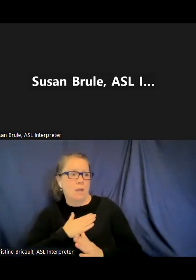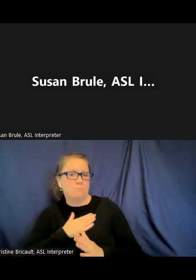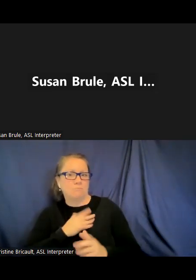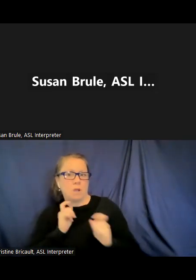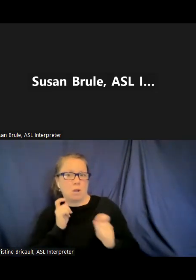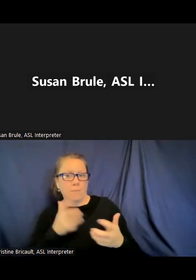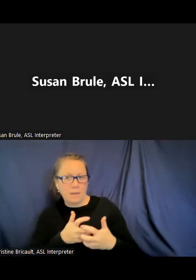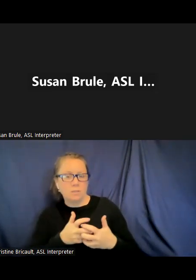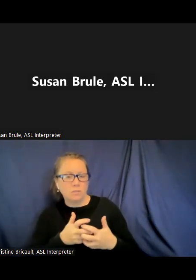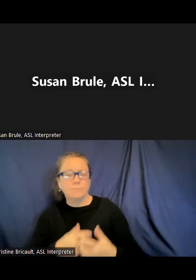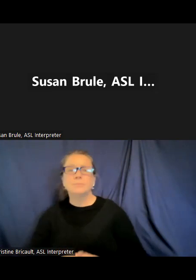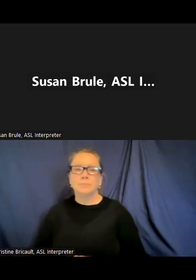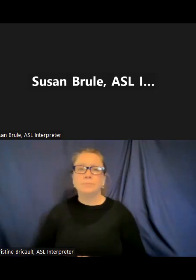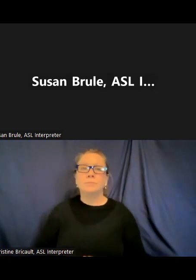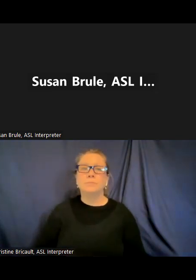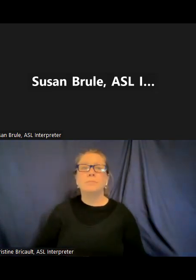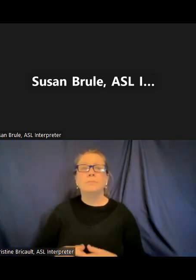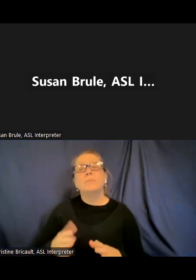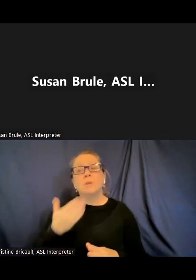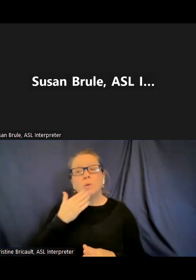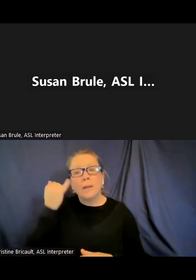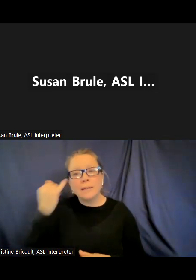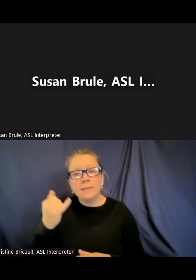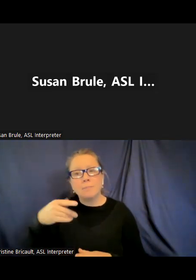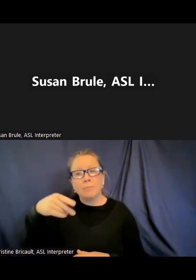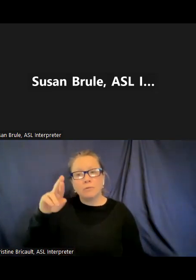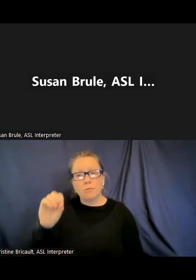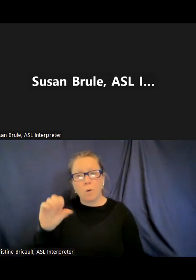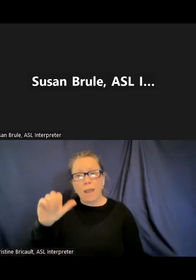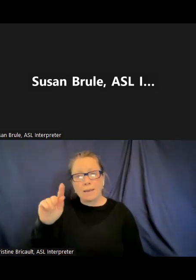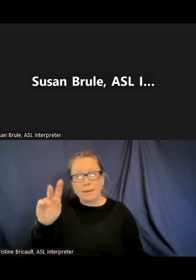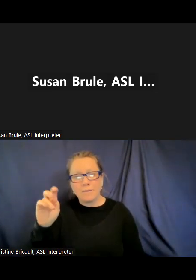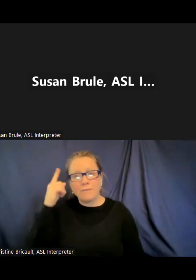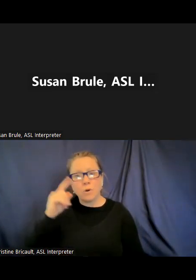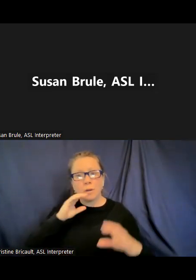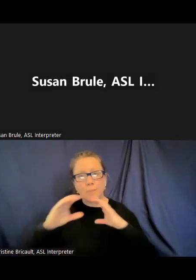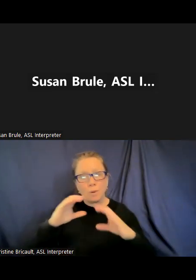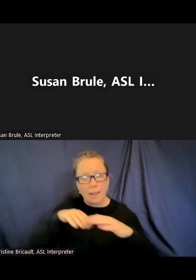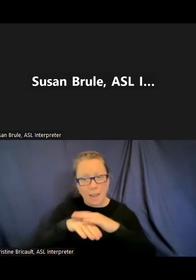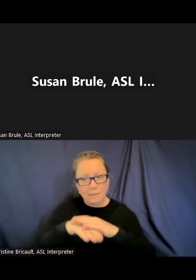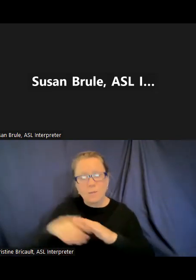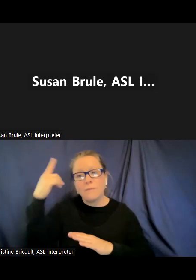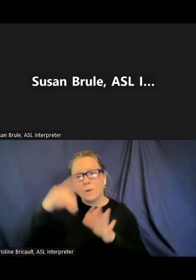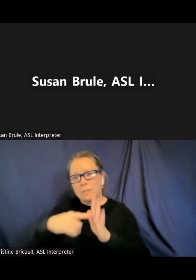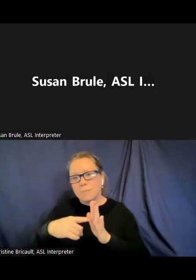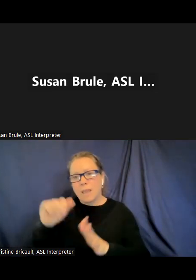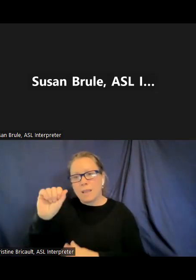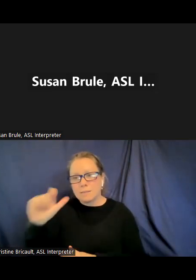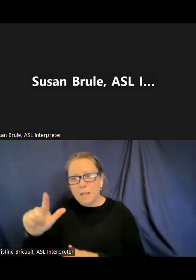It's a good idea to be proactive about signing up for communication access, such as an ASL interpreter or a CART reporter,